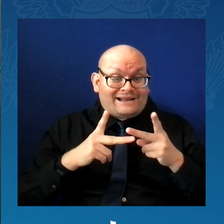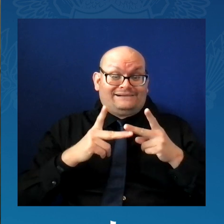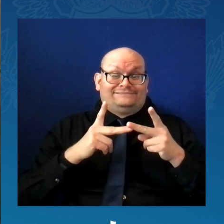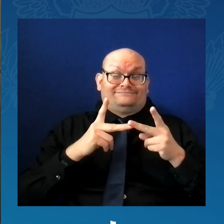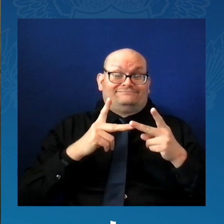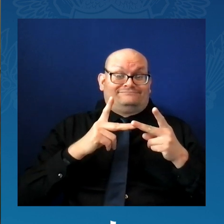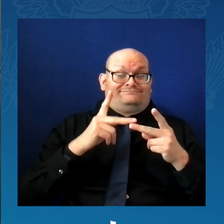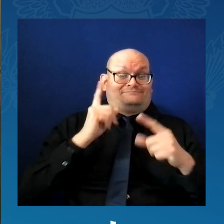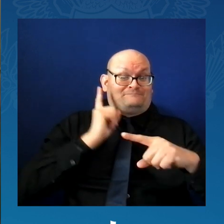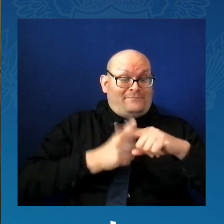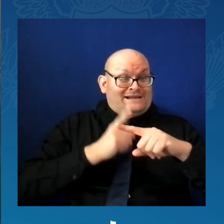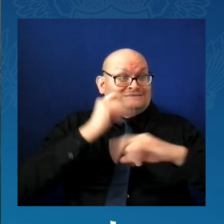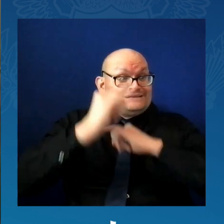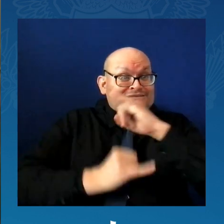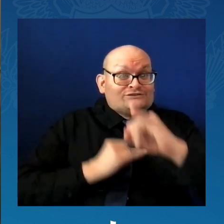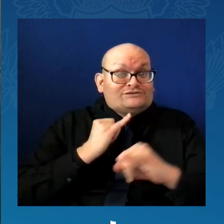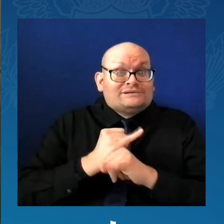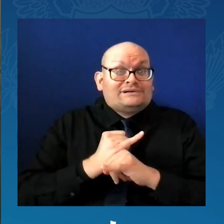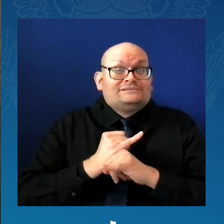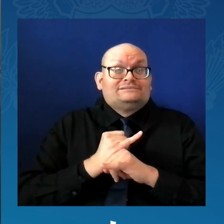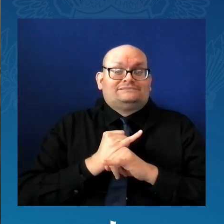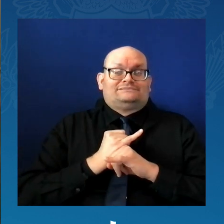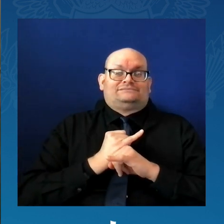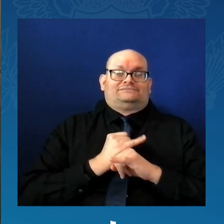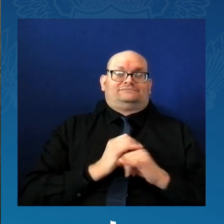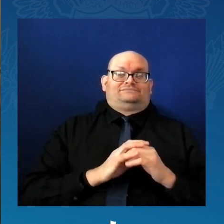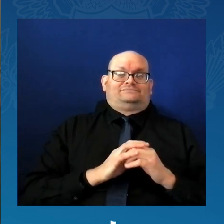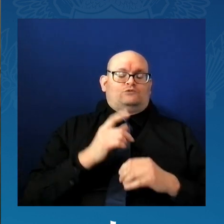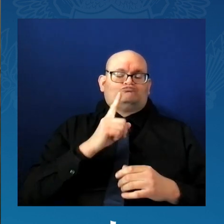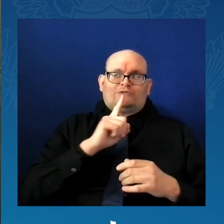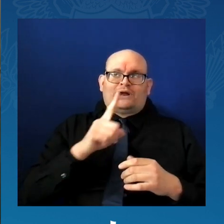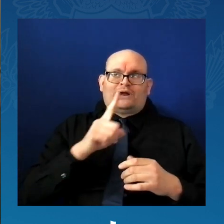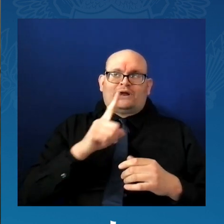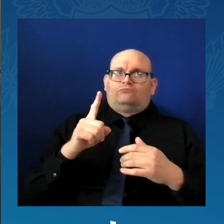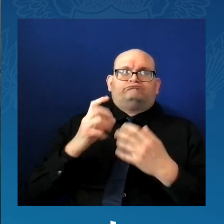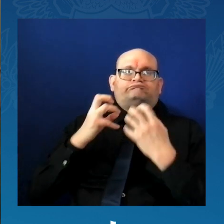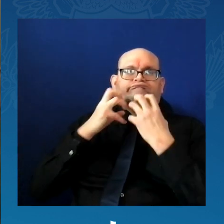and trying to get other nations to sign the Artemus Accords,